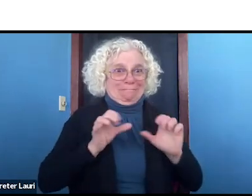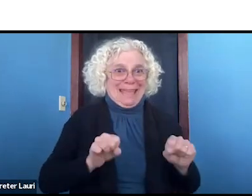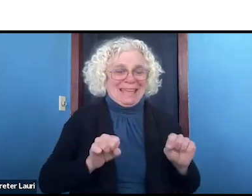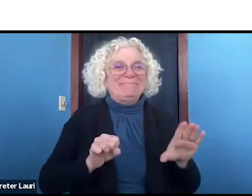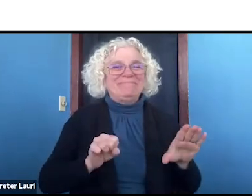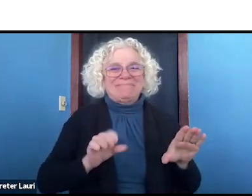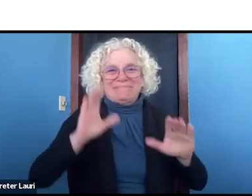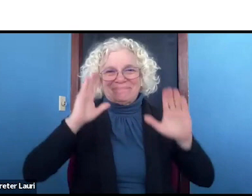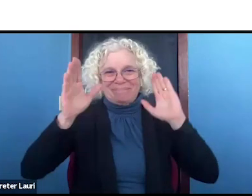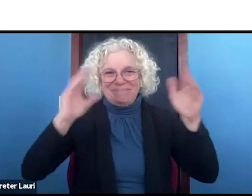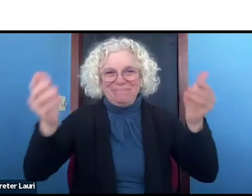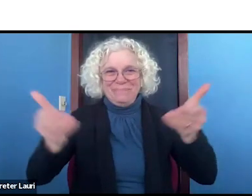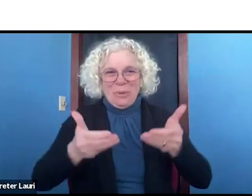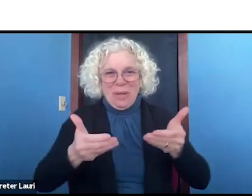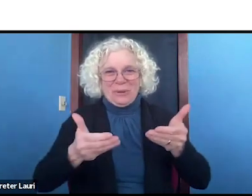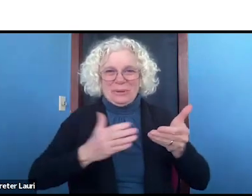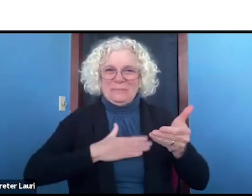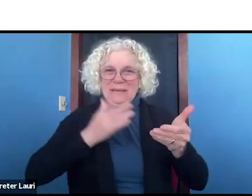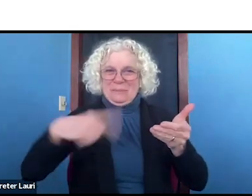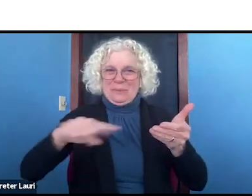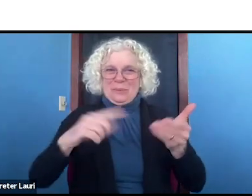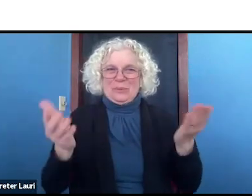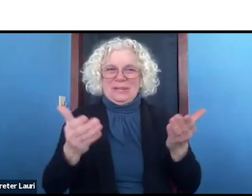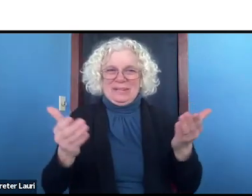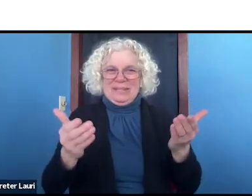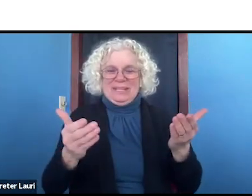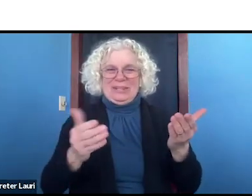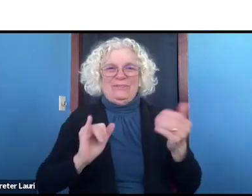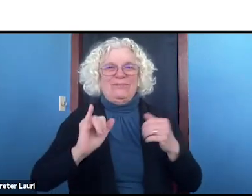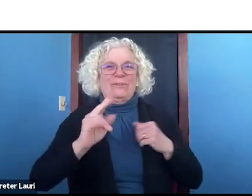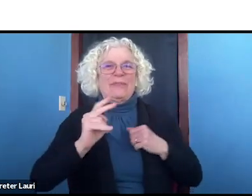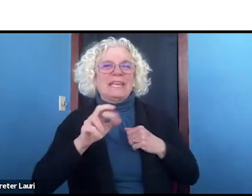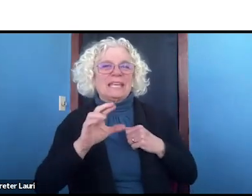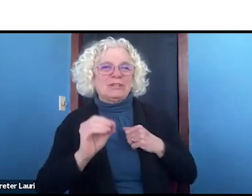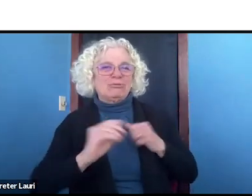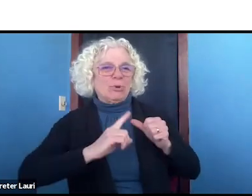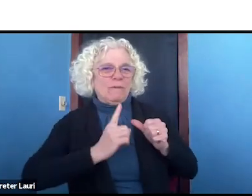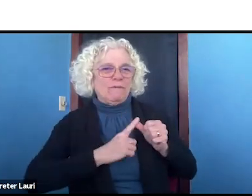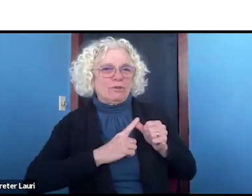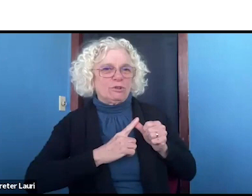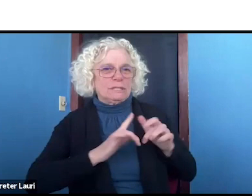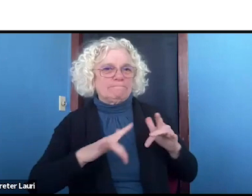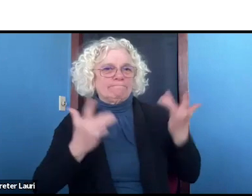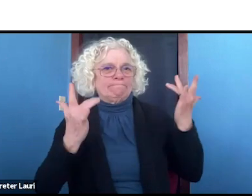We are so happy to have you here at our introductory inaugural event as the T.A.